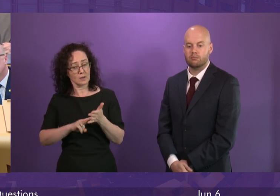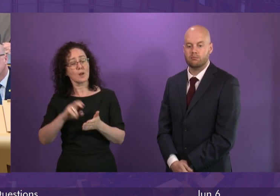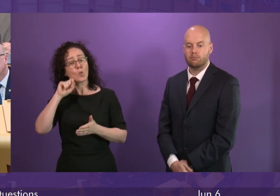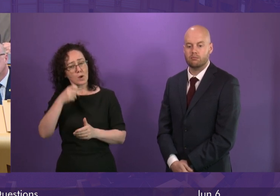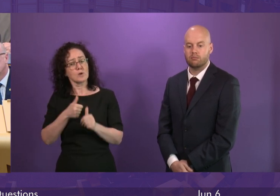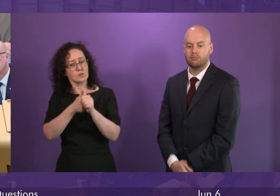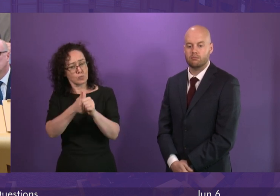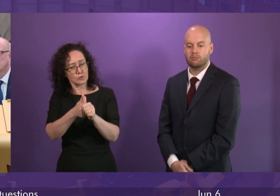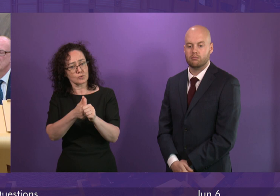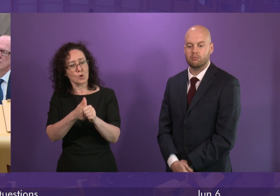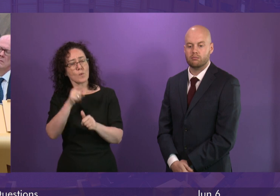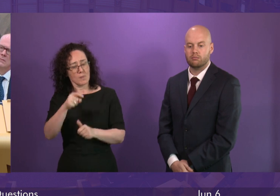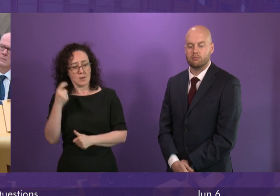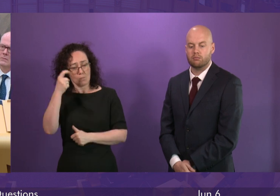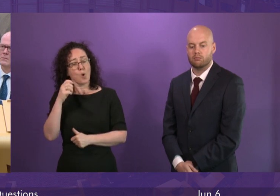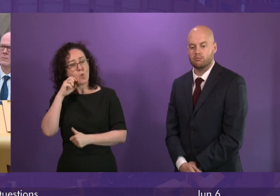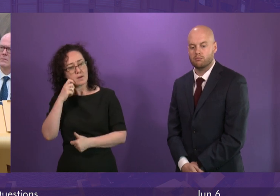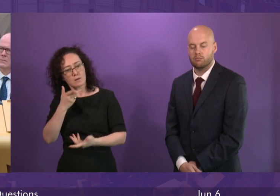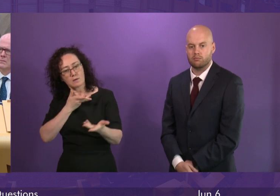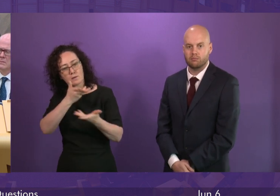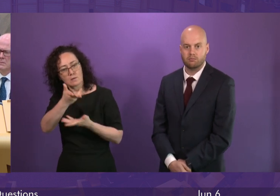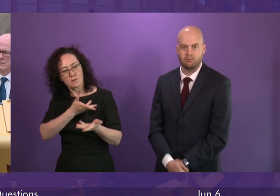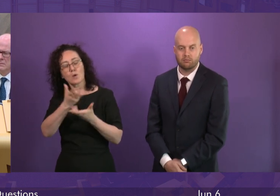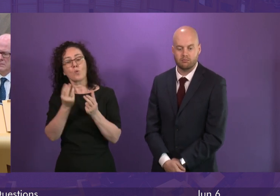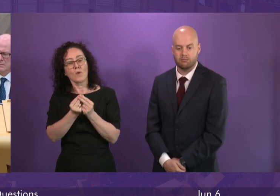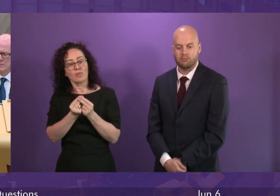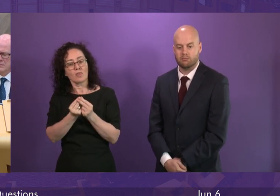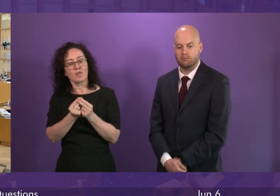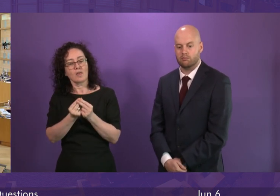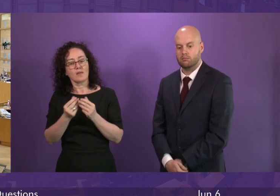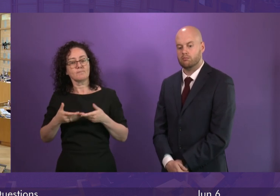consideration in the period to come. Family Contact Centres (Disabled Access) Bob